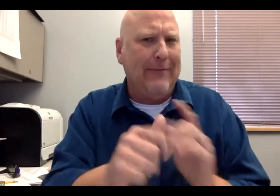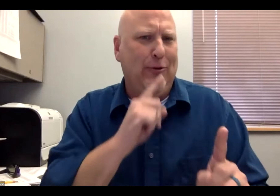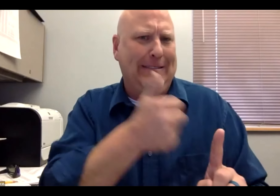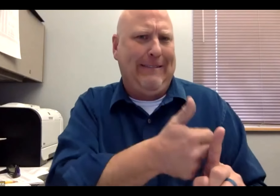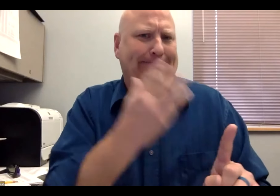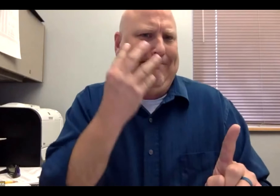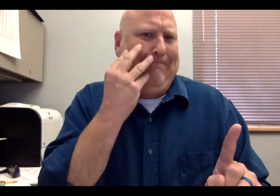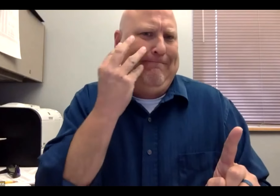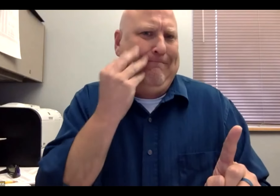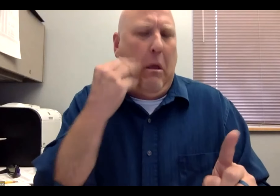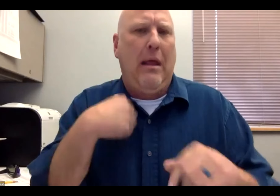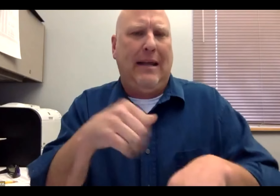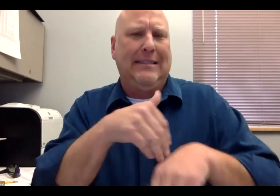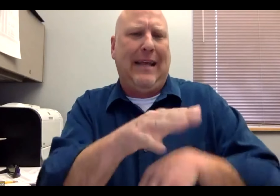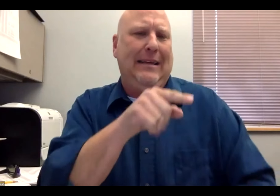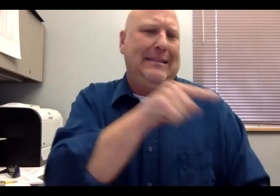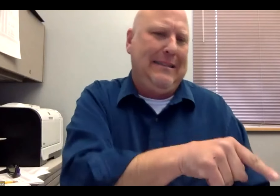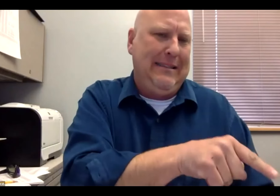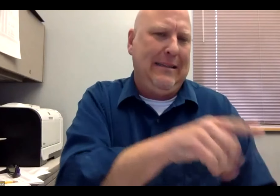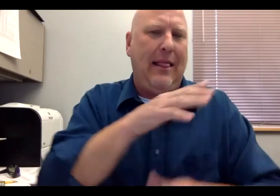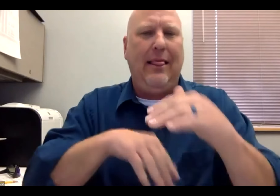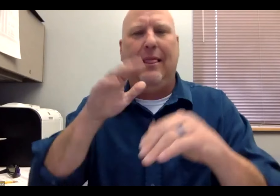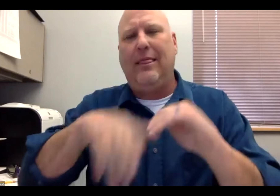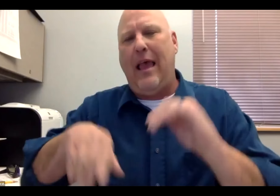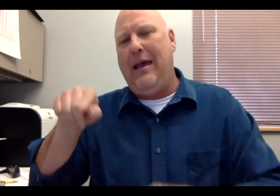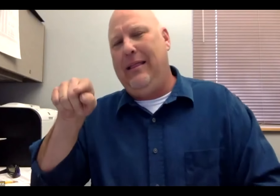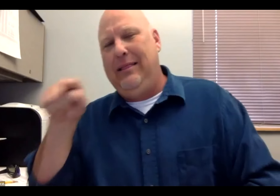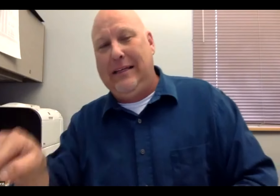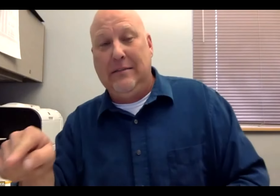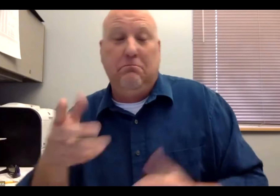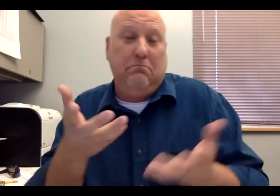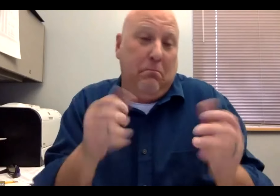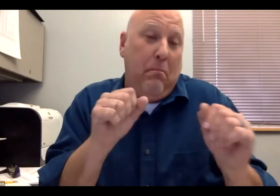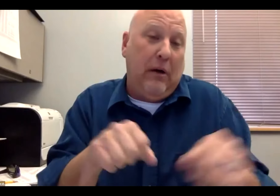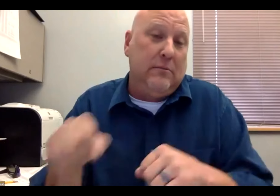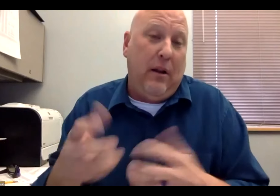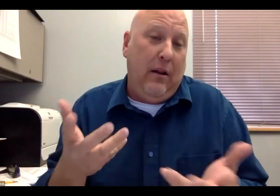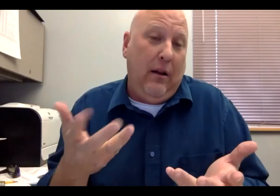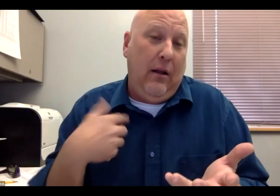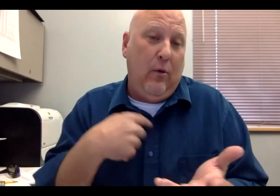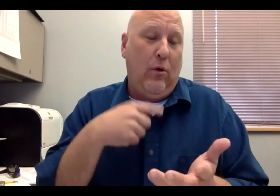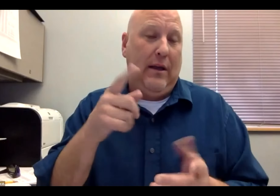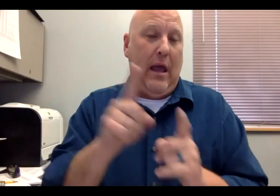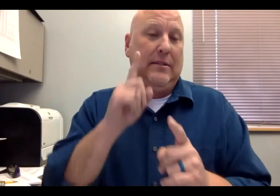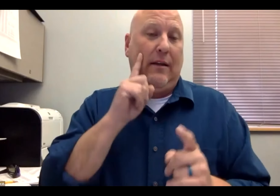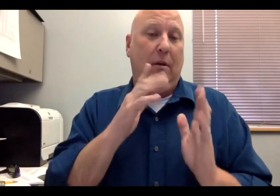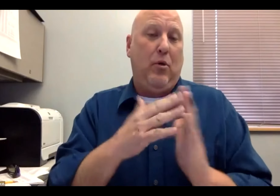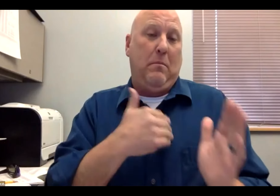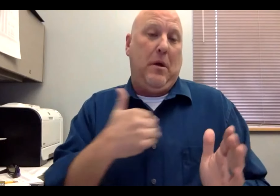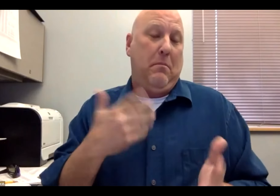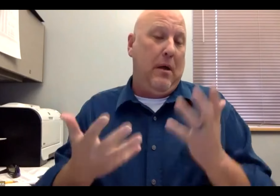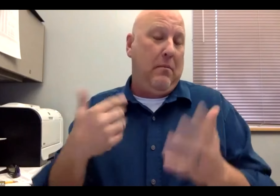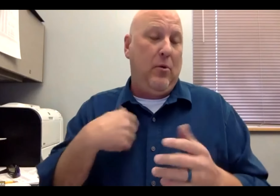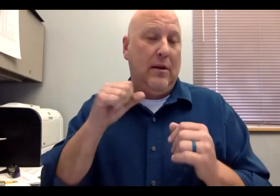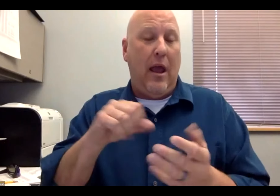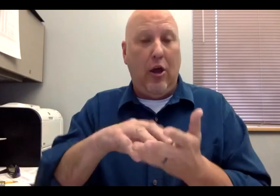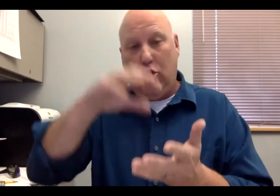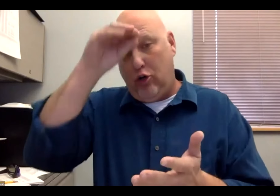Trenton: At this point who knows it is only the individual. So people not as strong